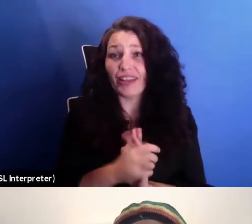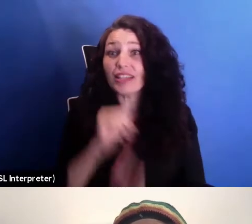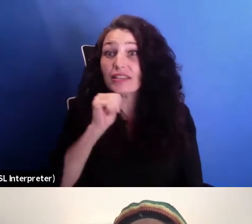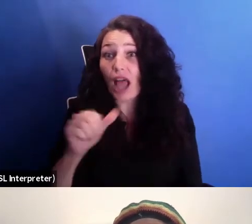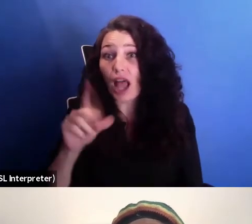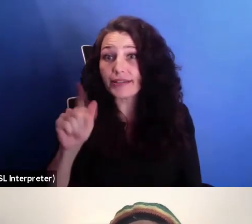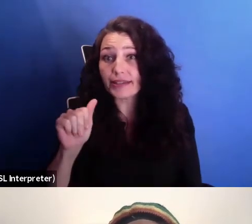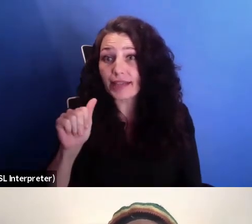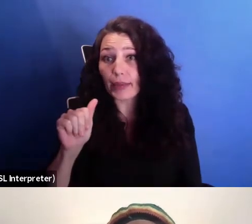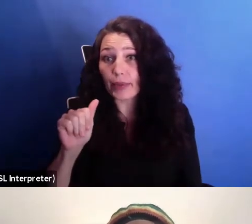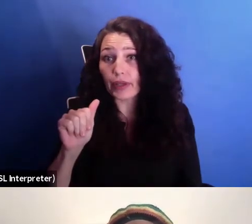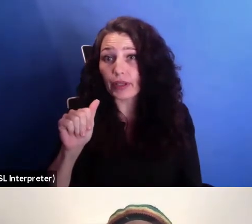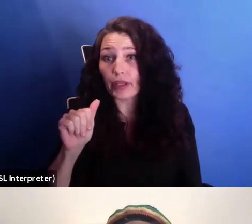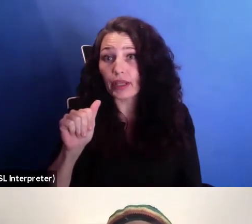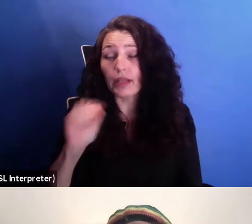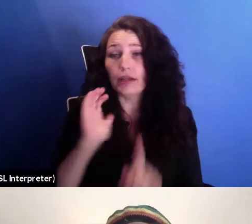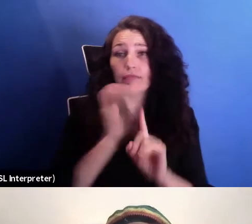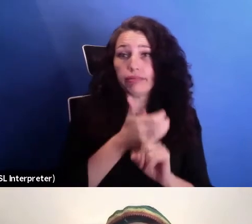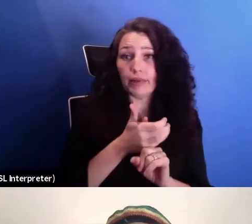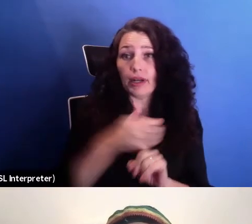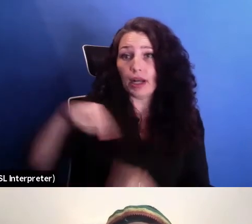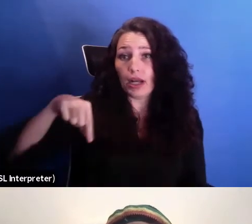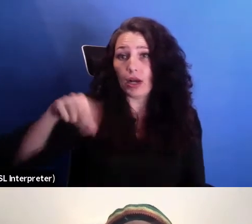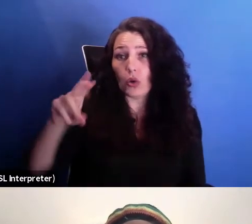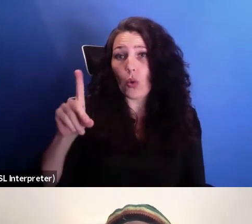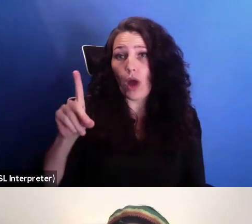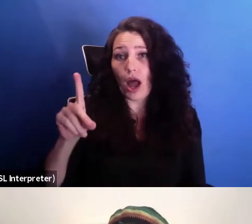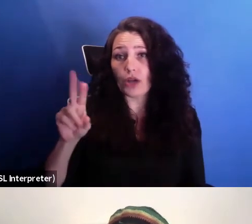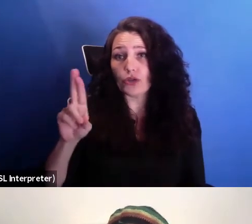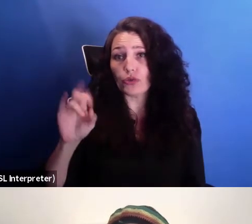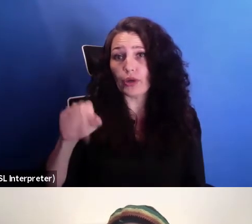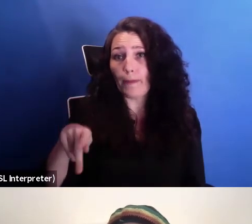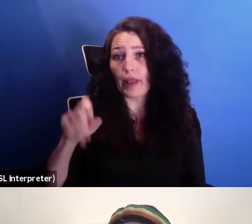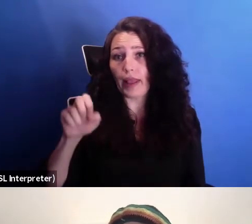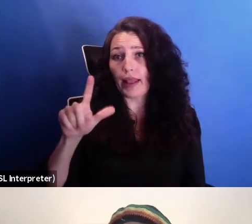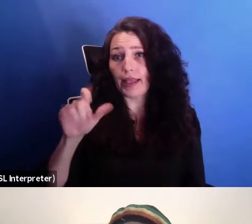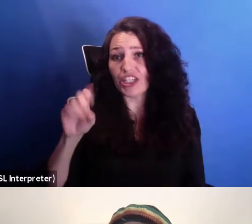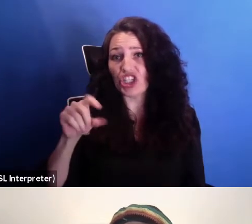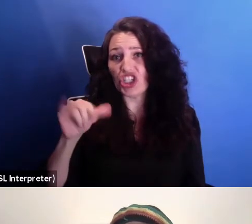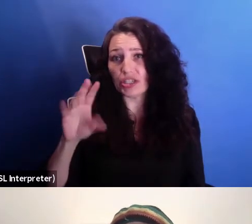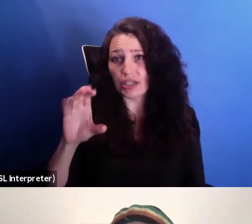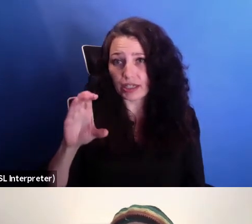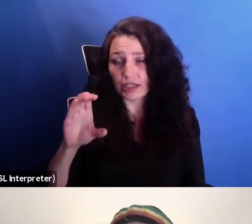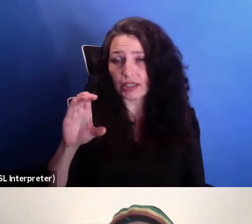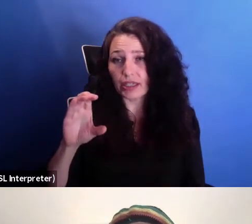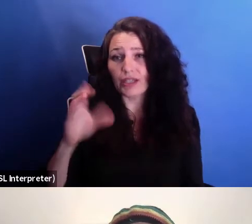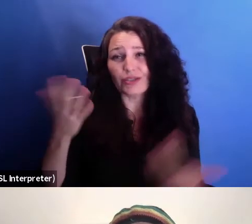But we're not gonna get the Box Office draw until the industry opens up opportunities